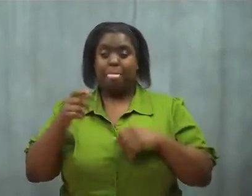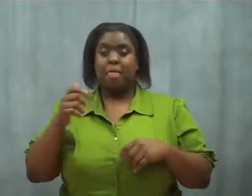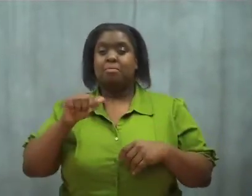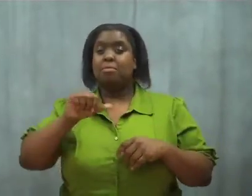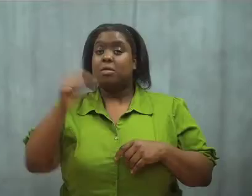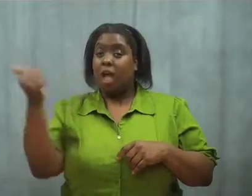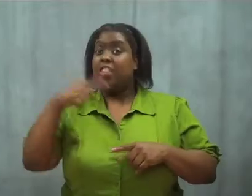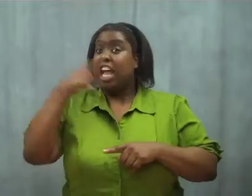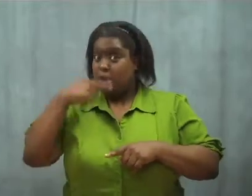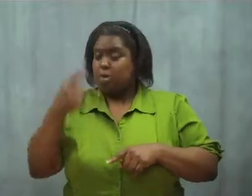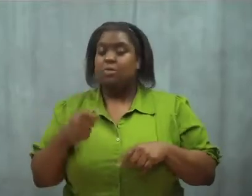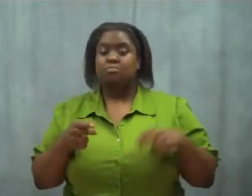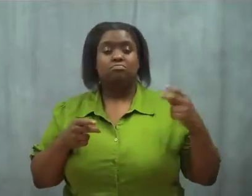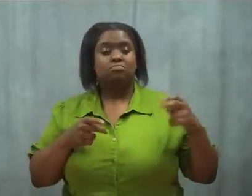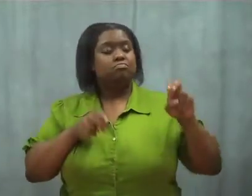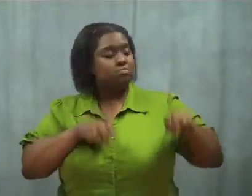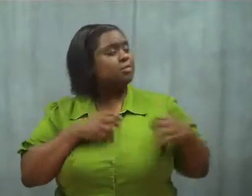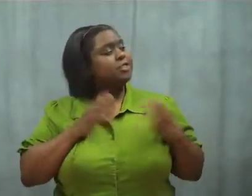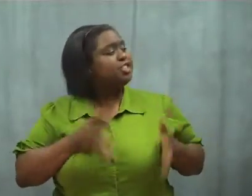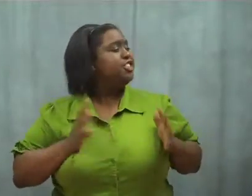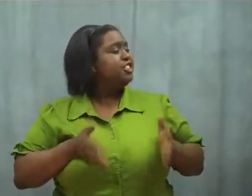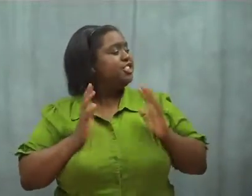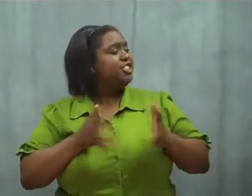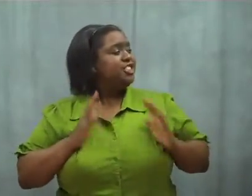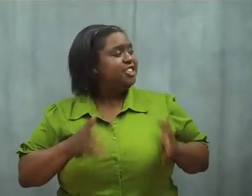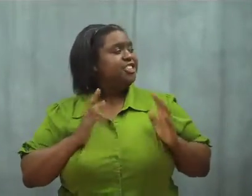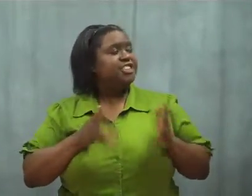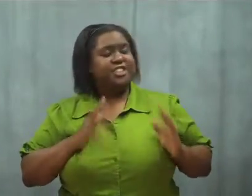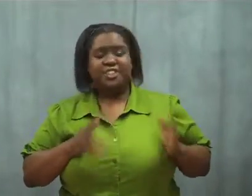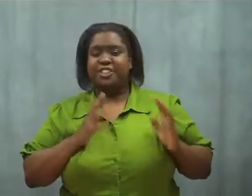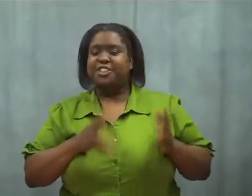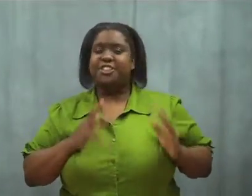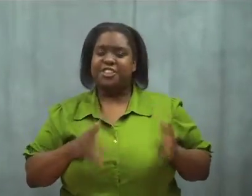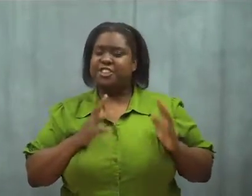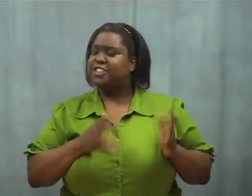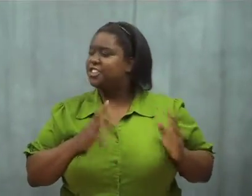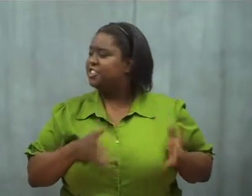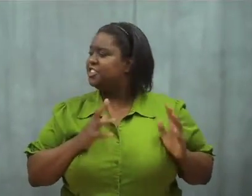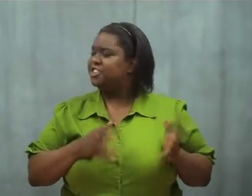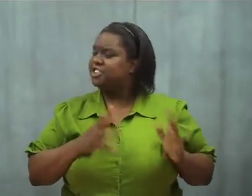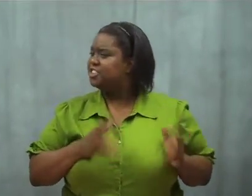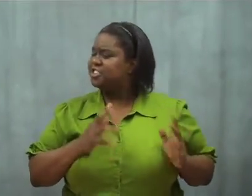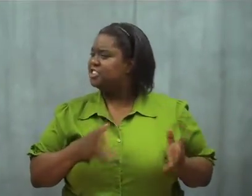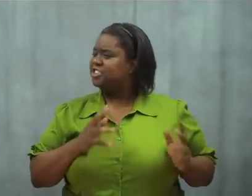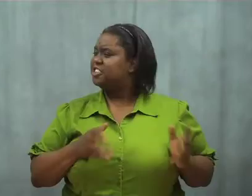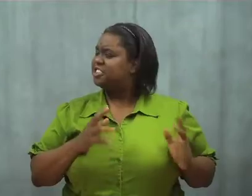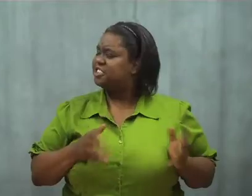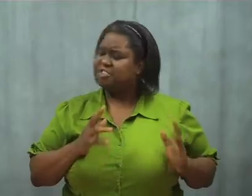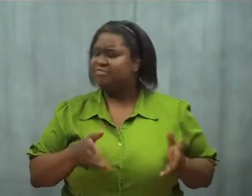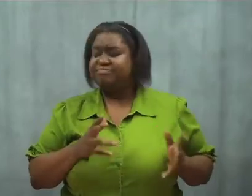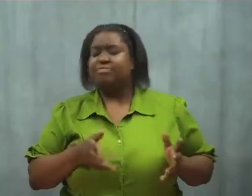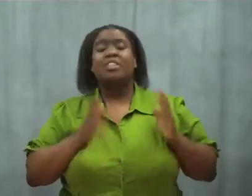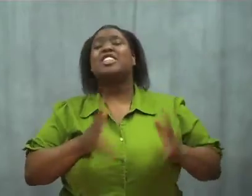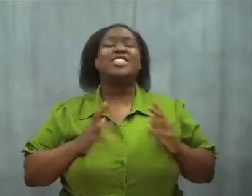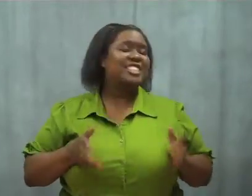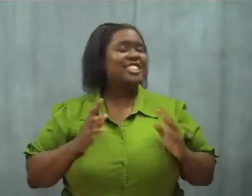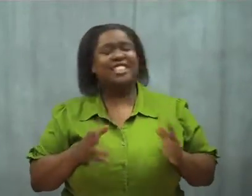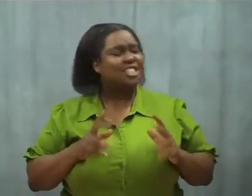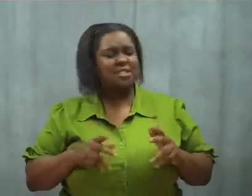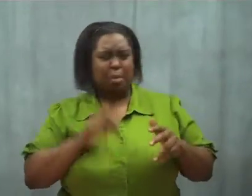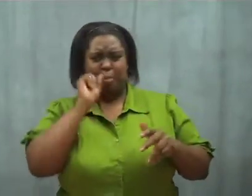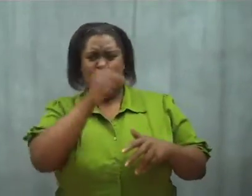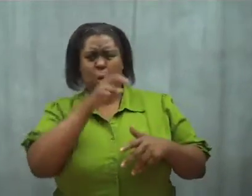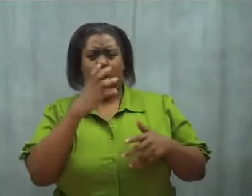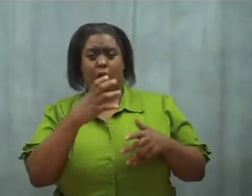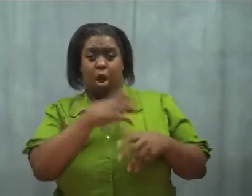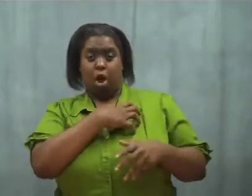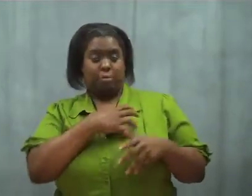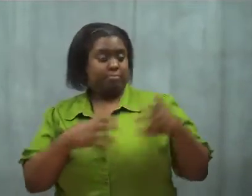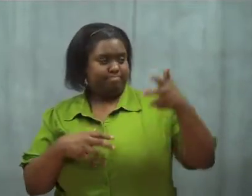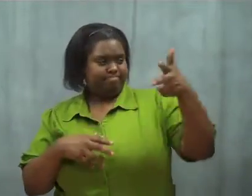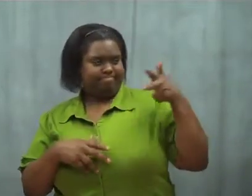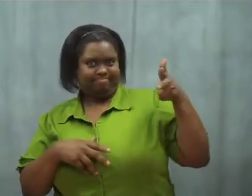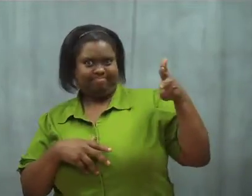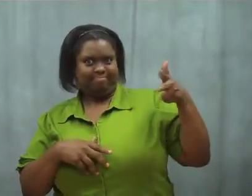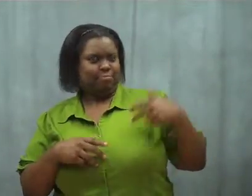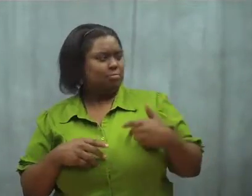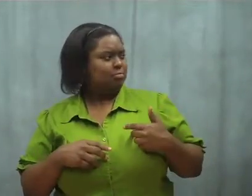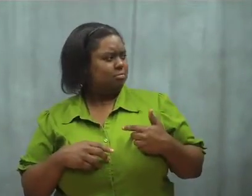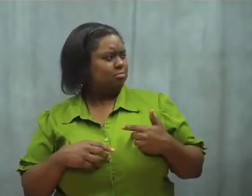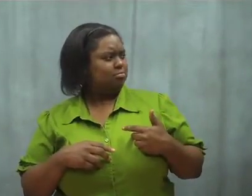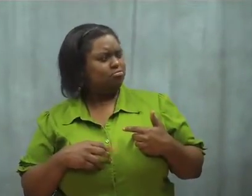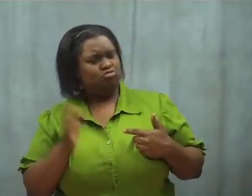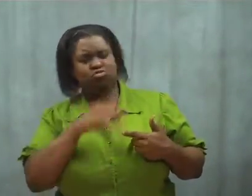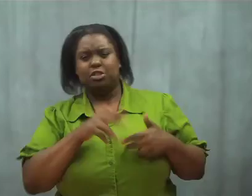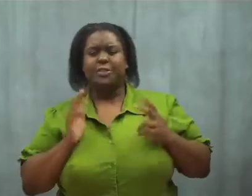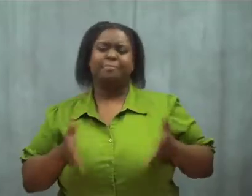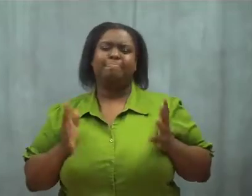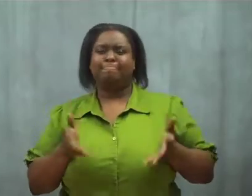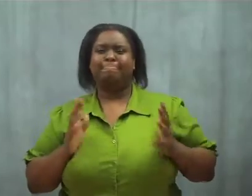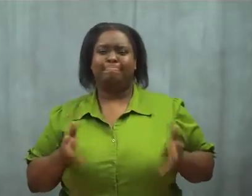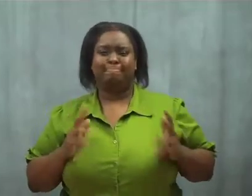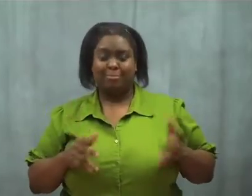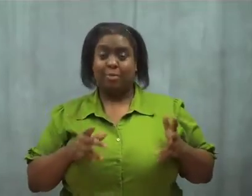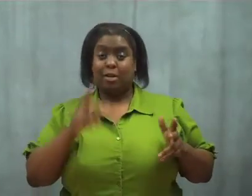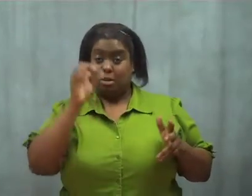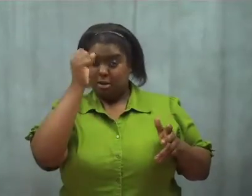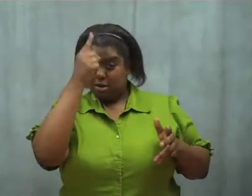I was with another hearing driver, and we were chatting along.